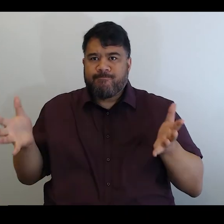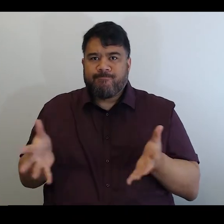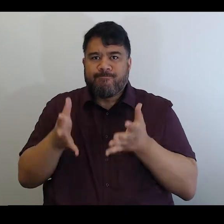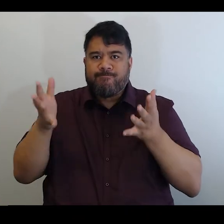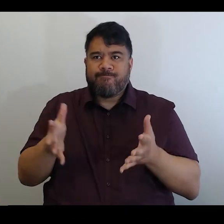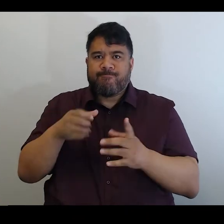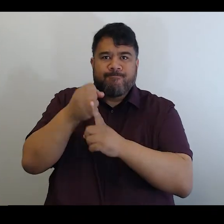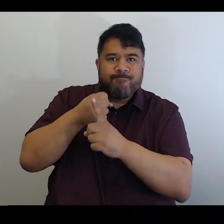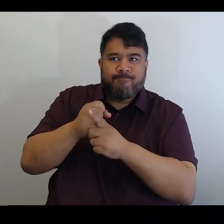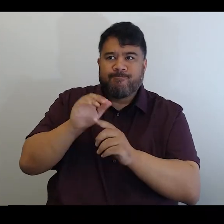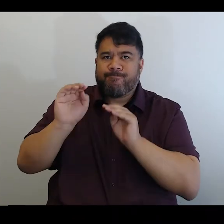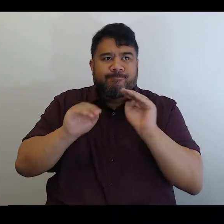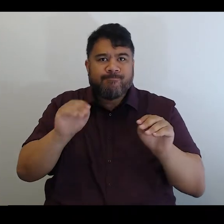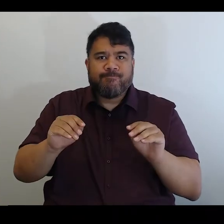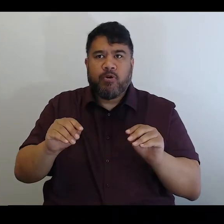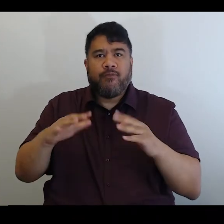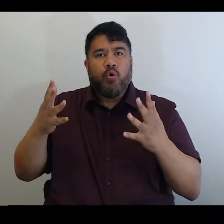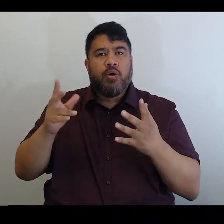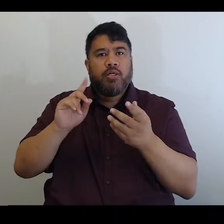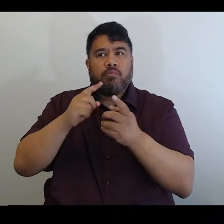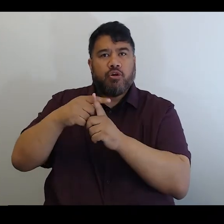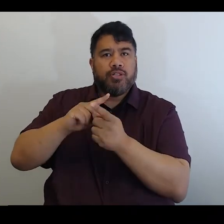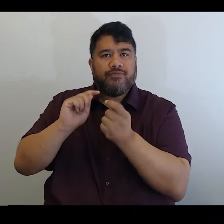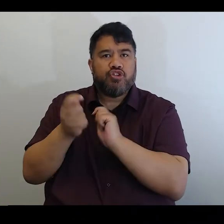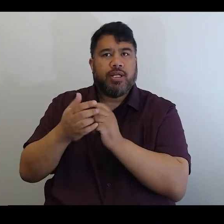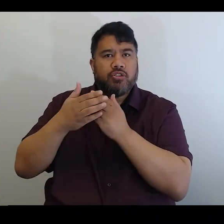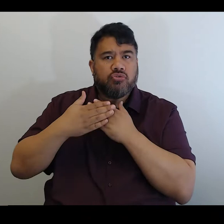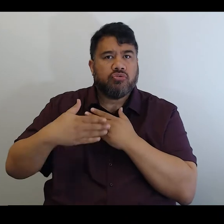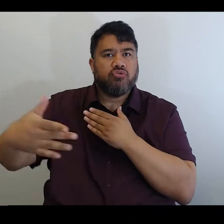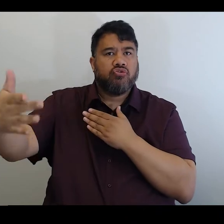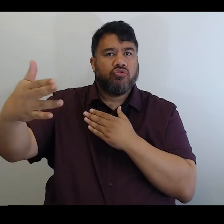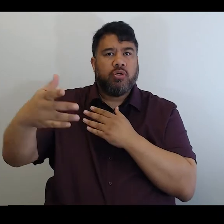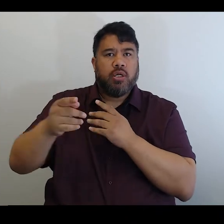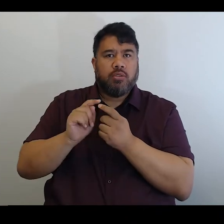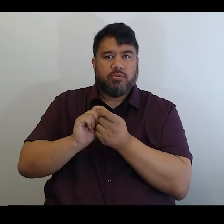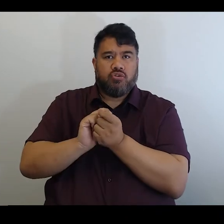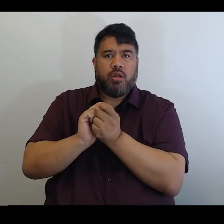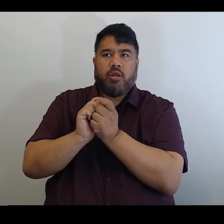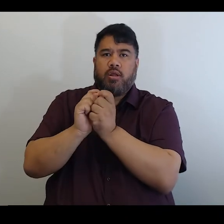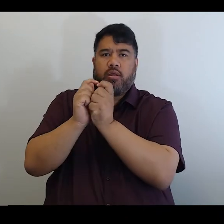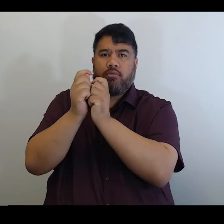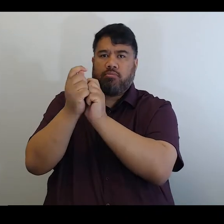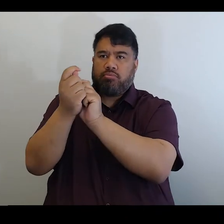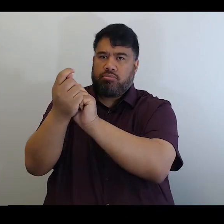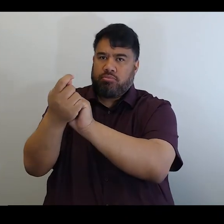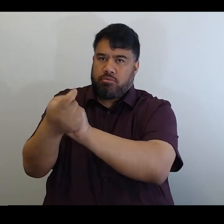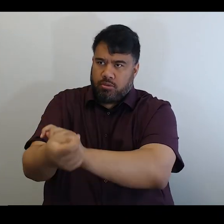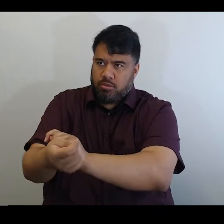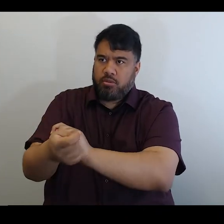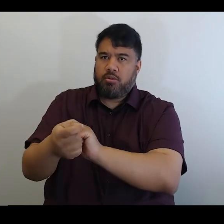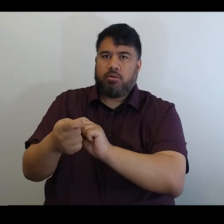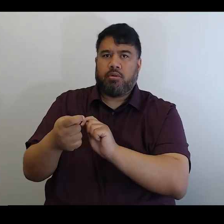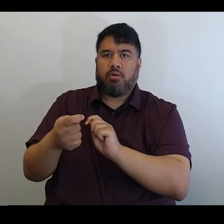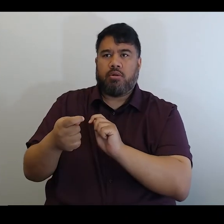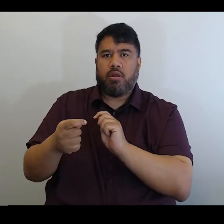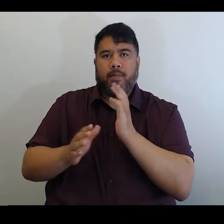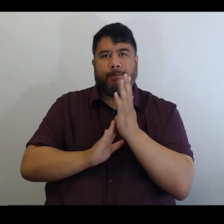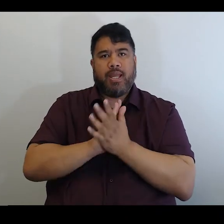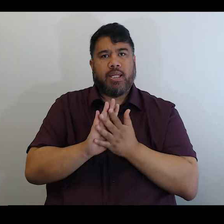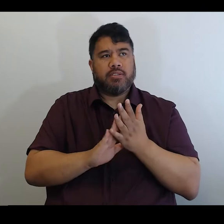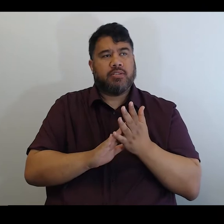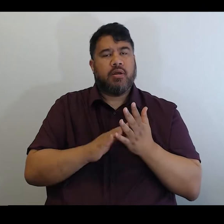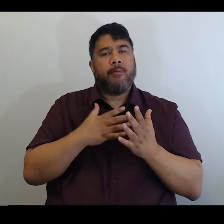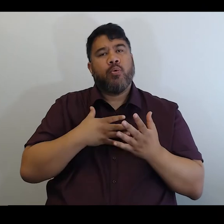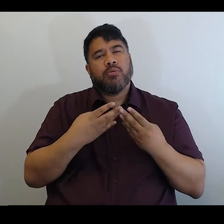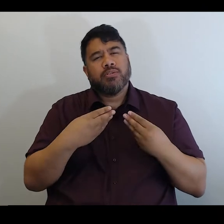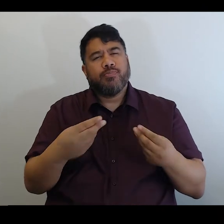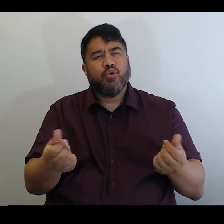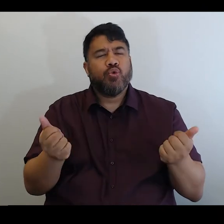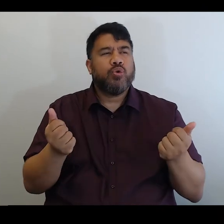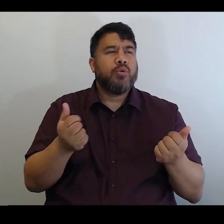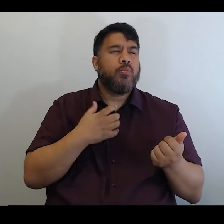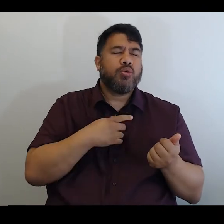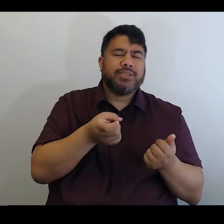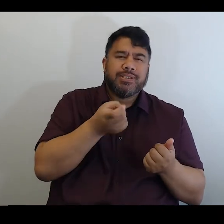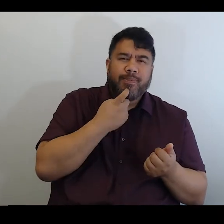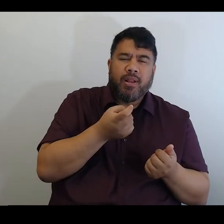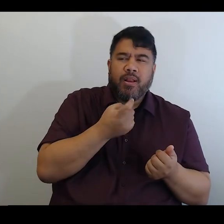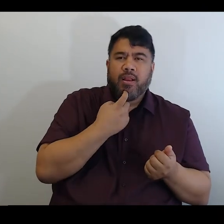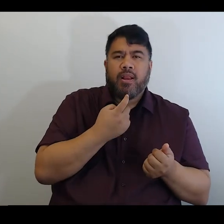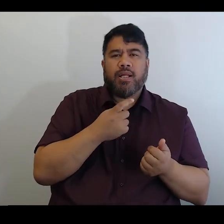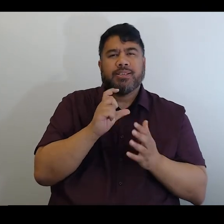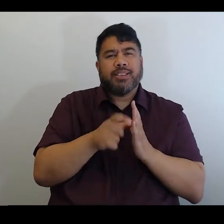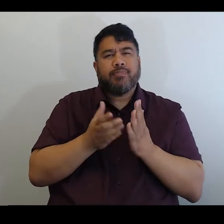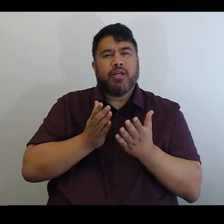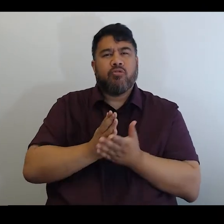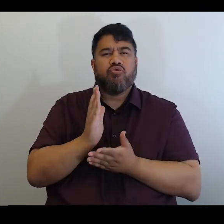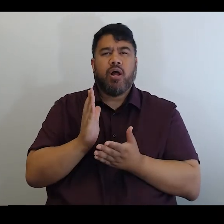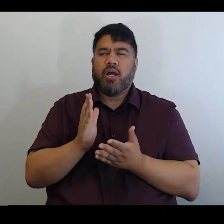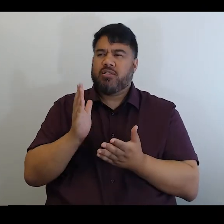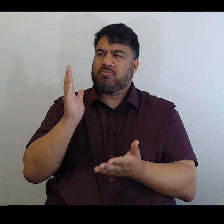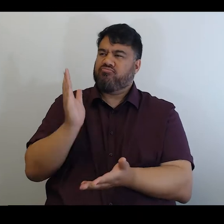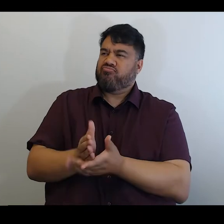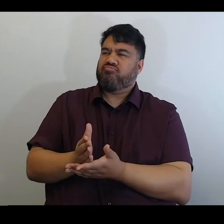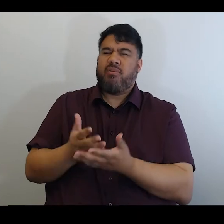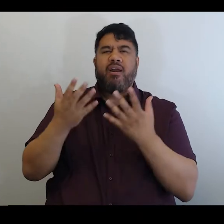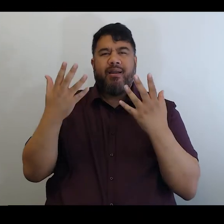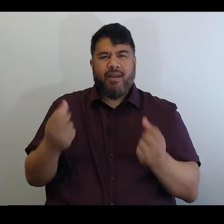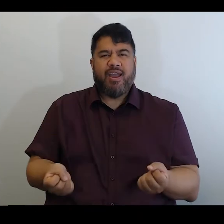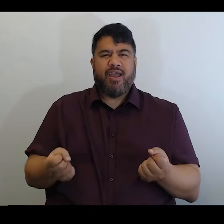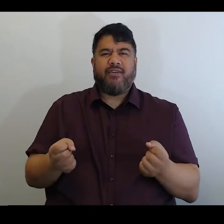So my commitment is to make that sustained change that we know we need, that reduces complexity, prioritises the embedding of disability rights as fundamental rights within our system and within our community.